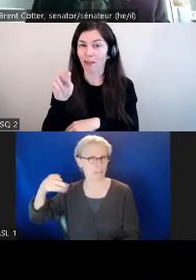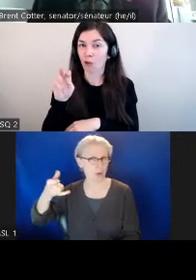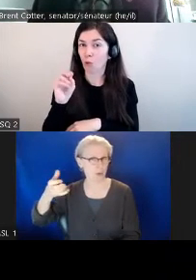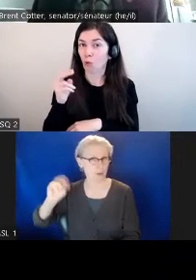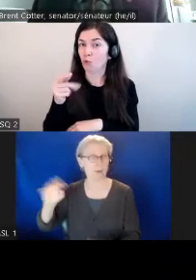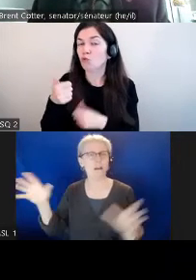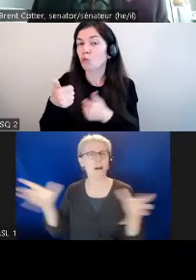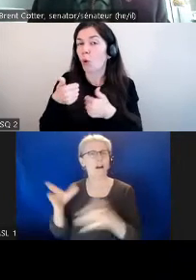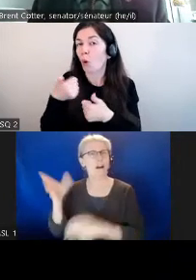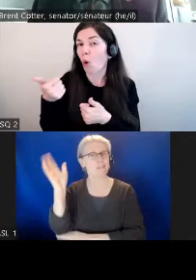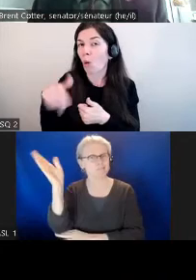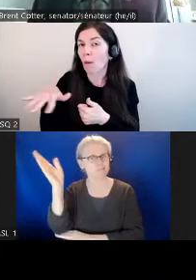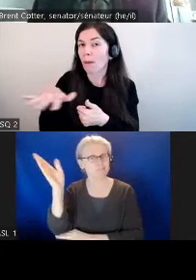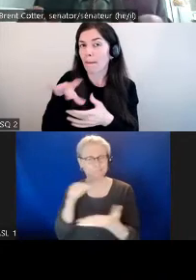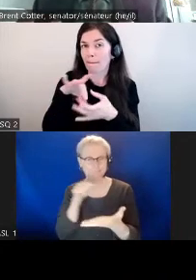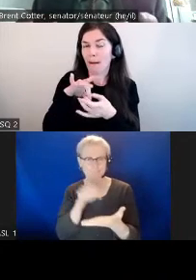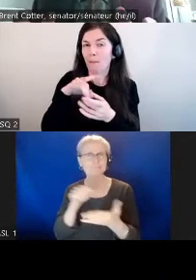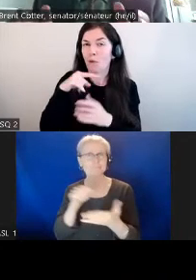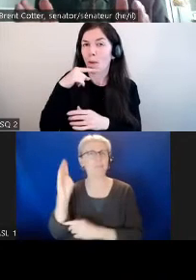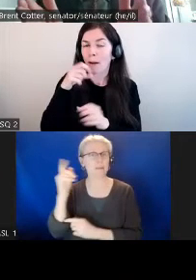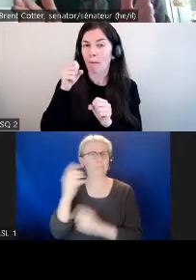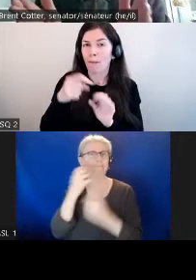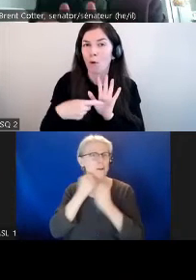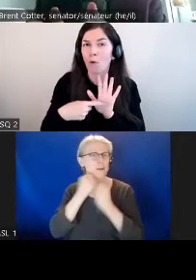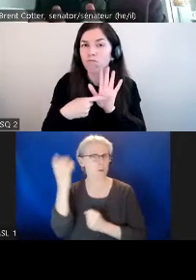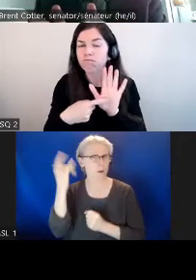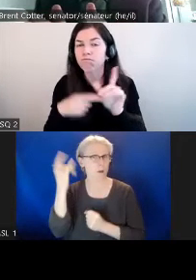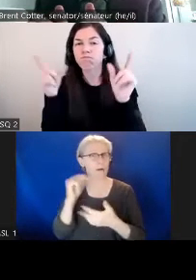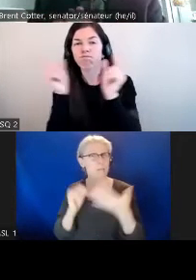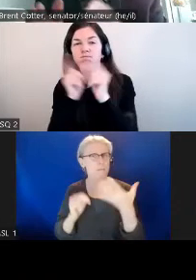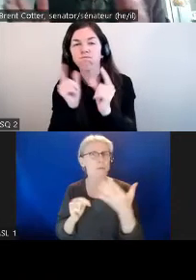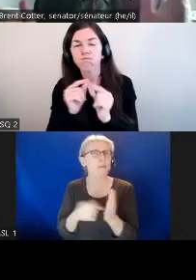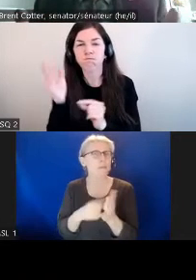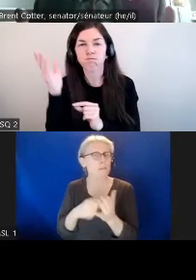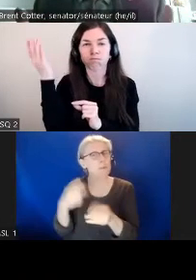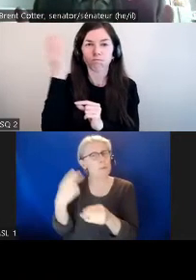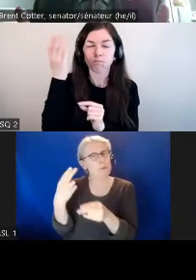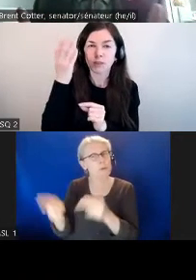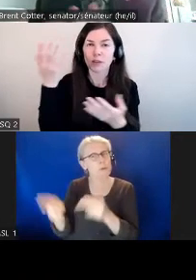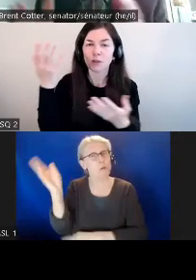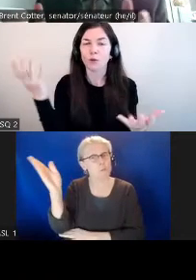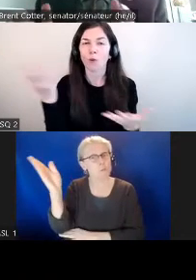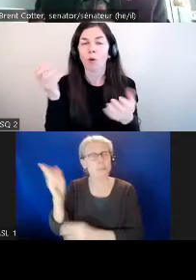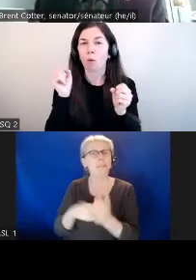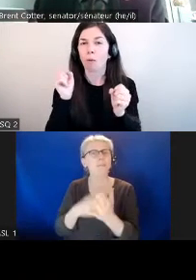THE PRINCIPLES OF THE BILL. THAT SOMETIMES TAKES A SHORT TIME. SOMETIMES A LONG TIME. DEPENDS ON